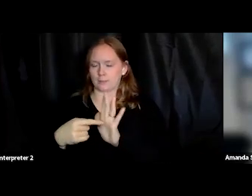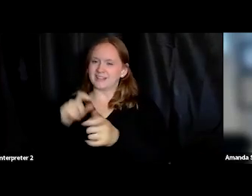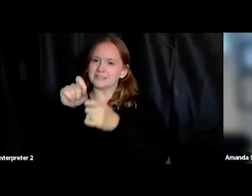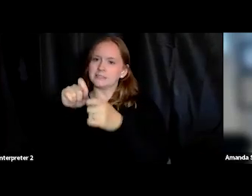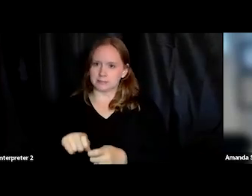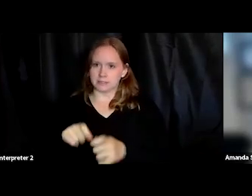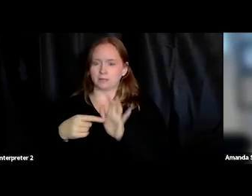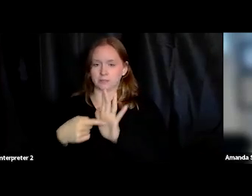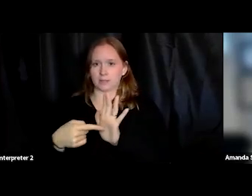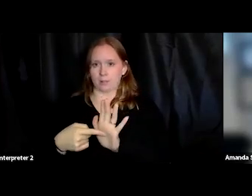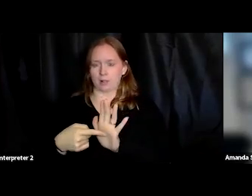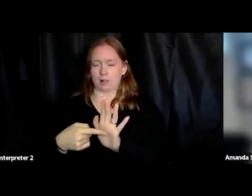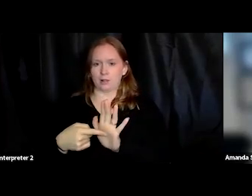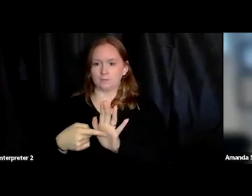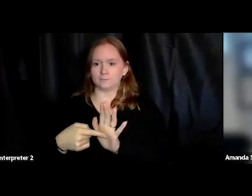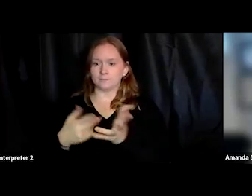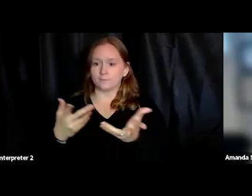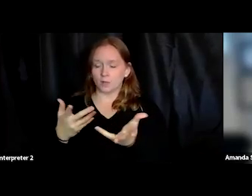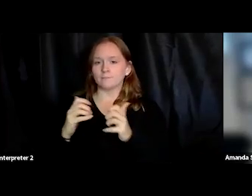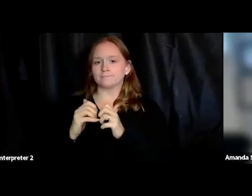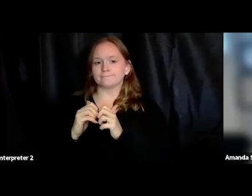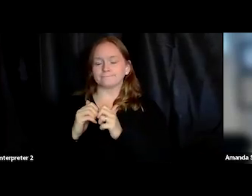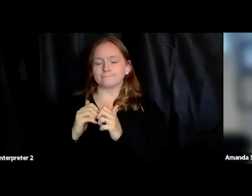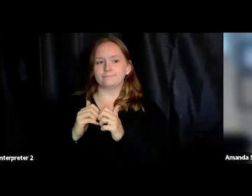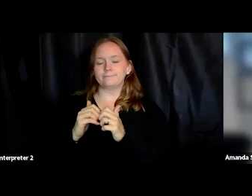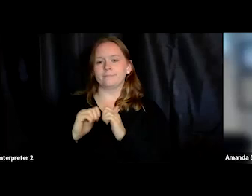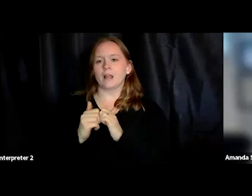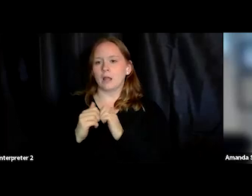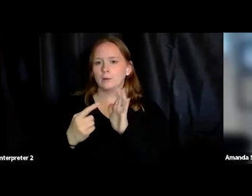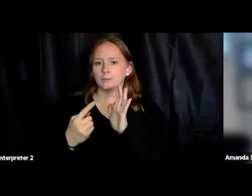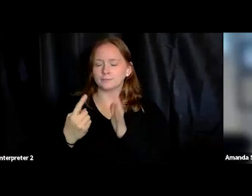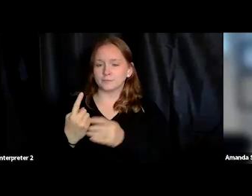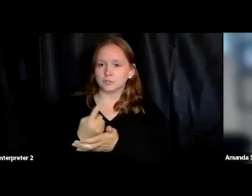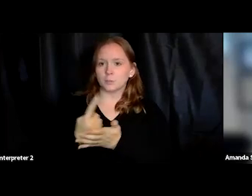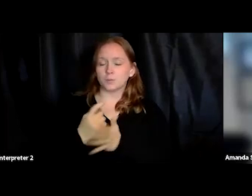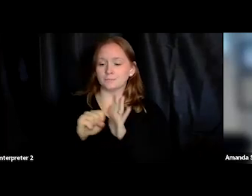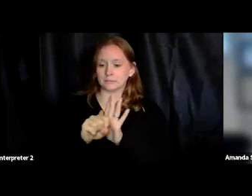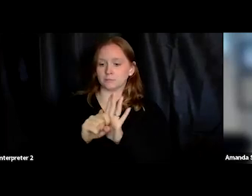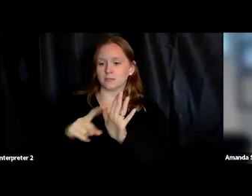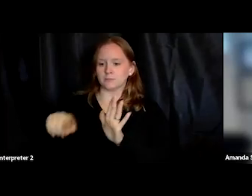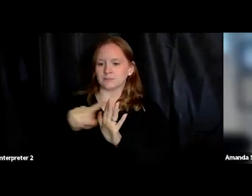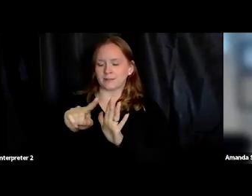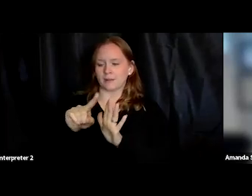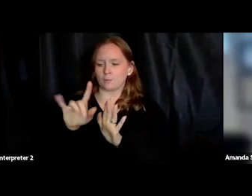of how someone's symptoms impacted their ability to interact. Quotes from the applicant